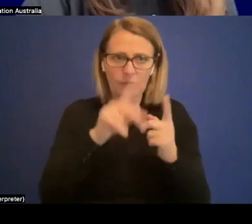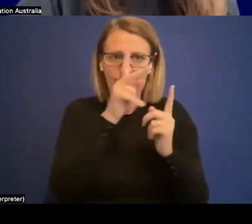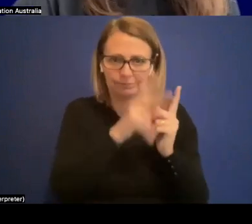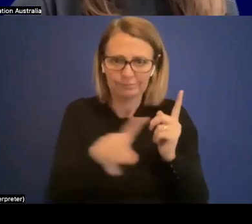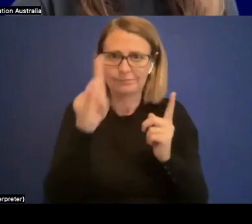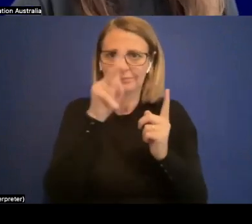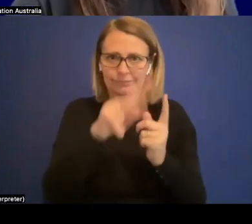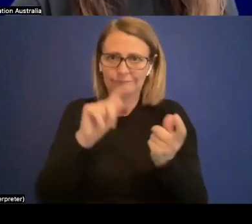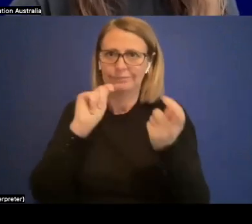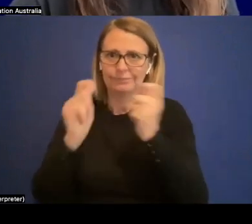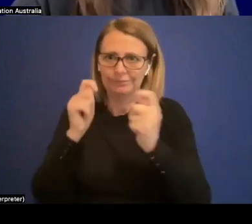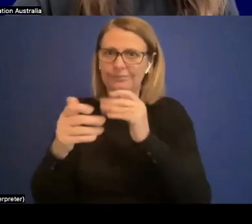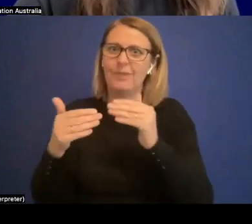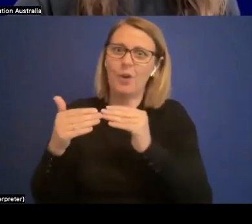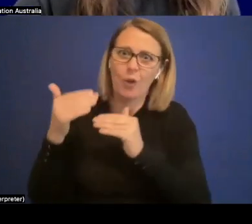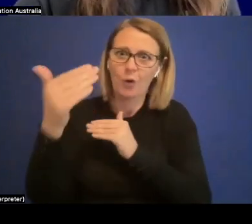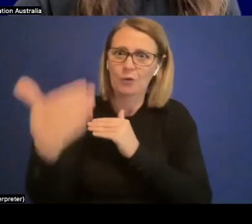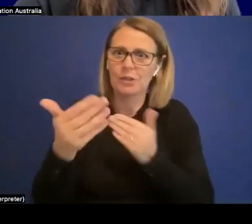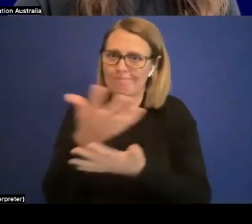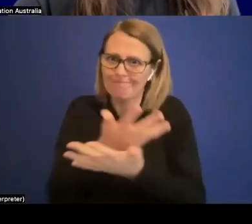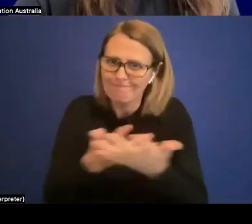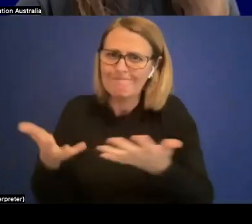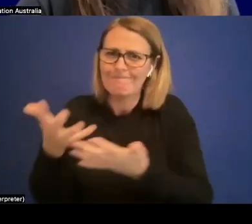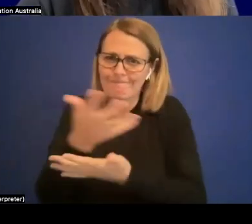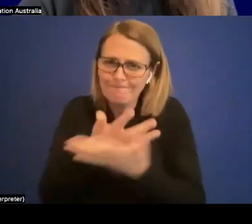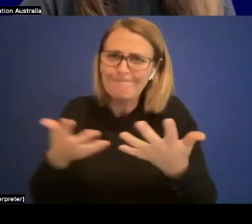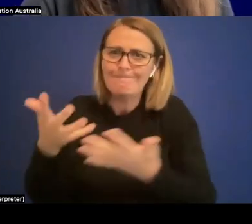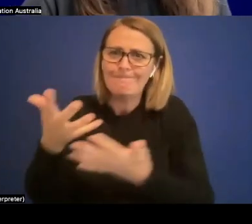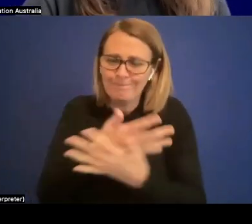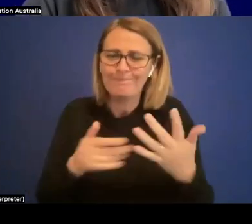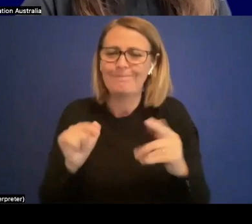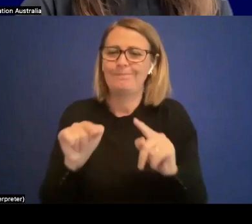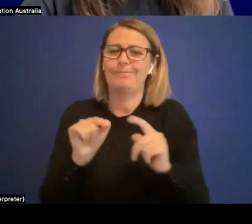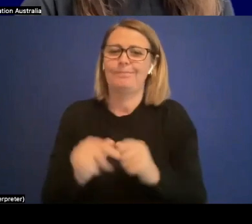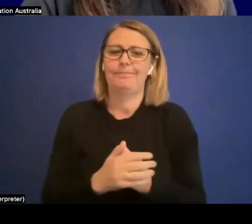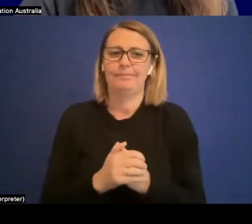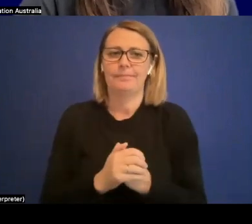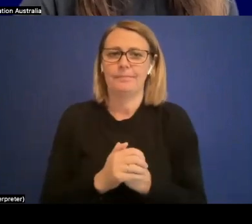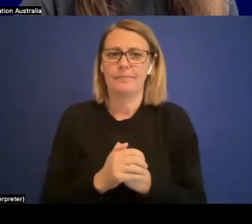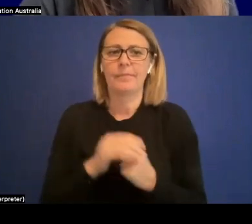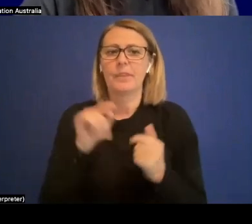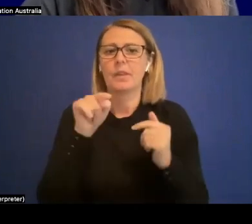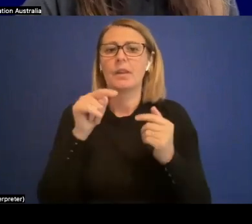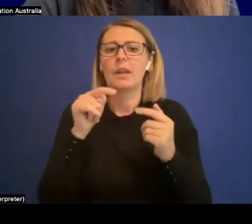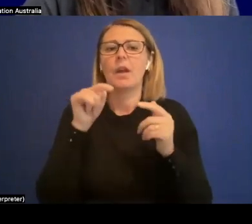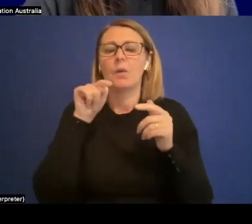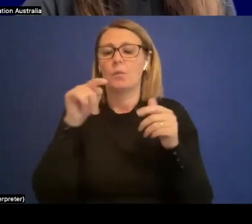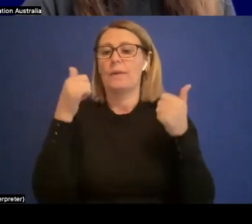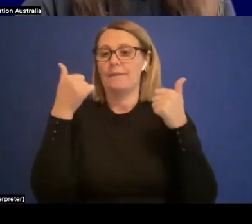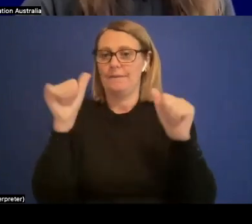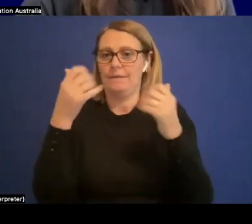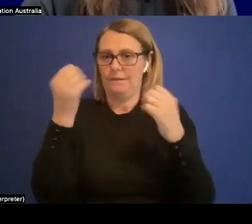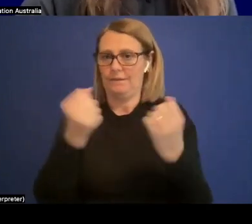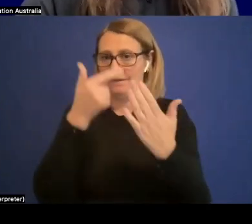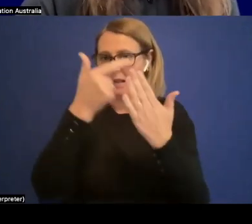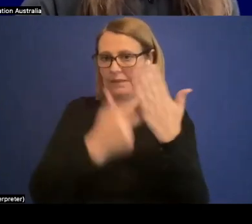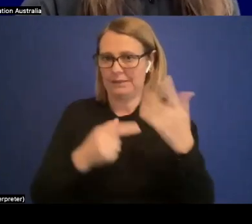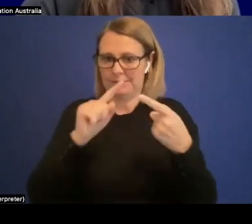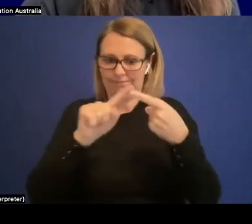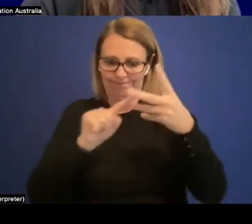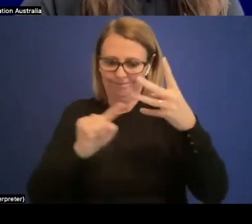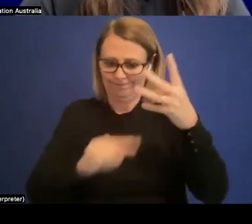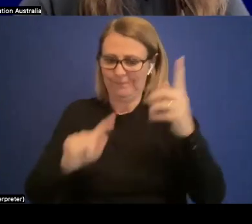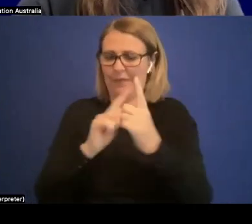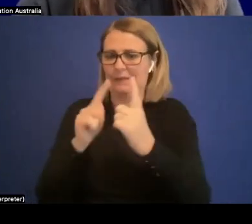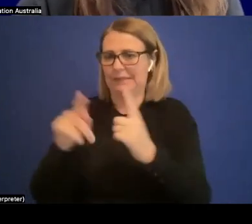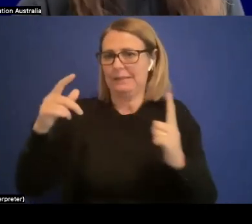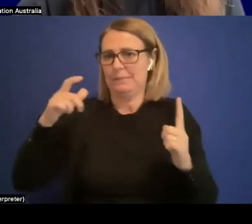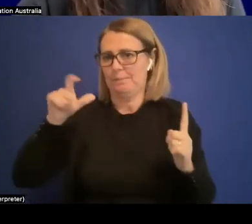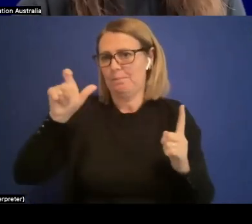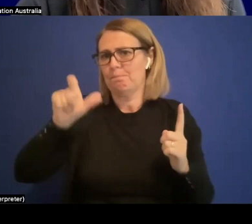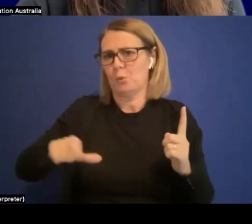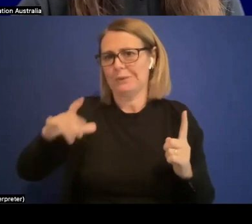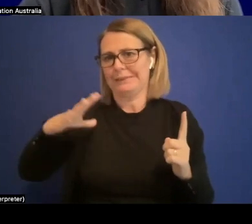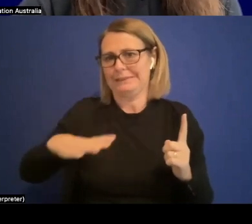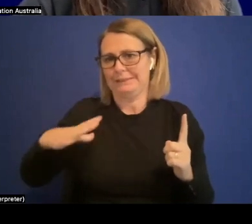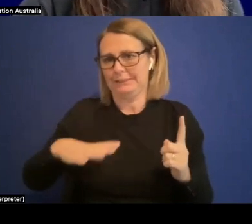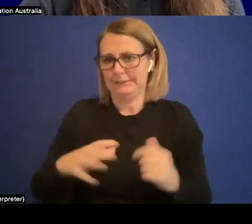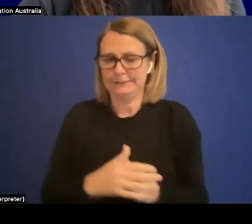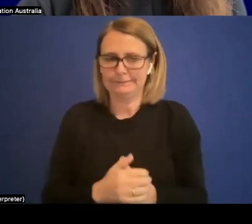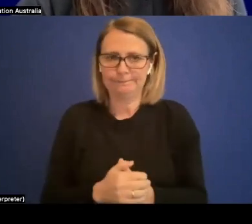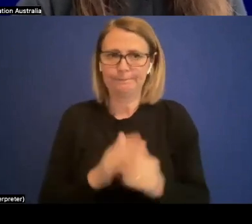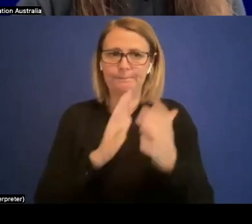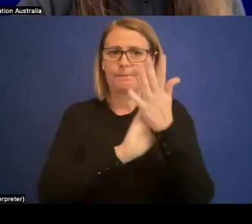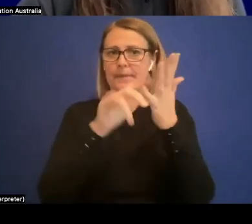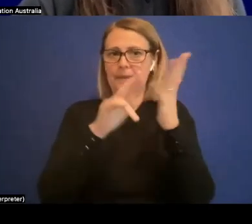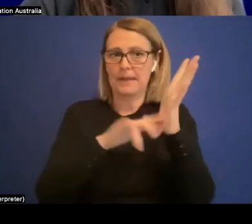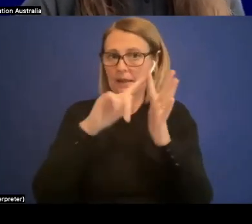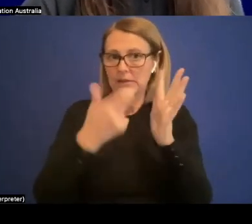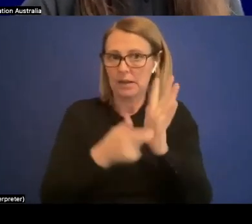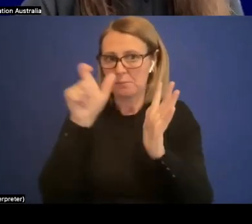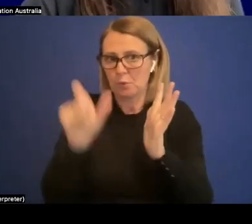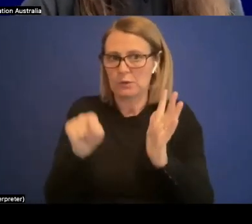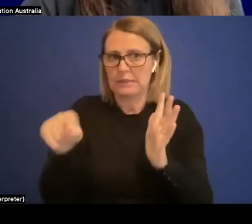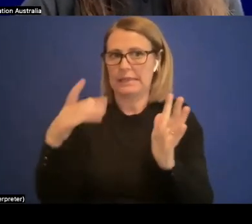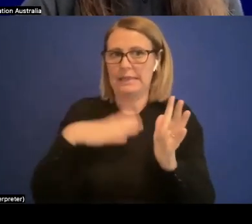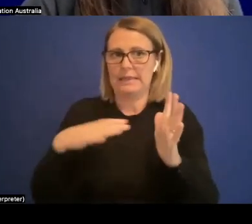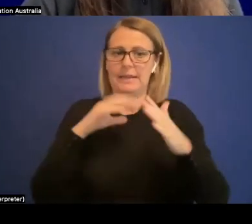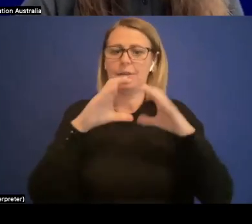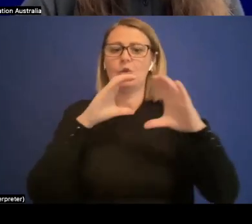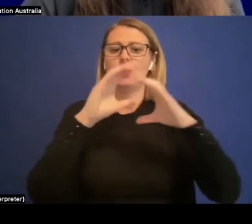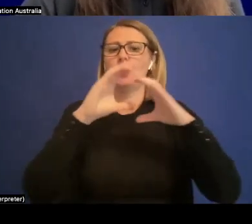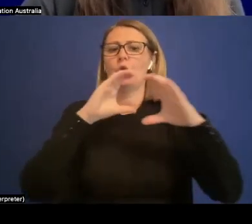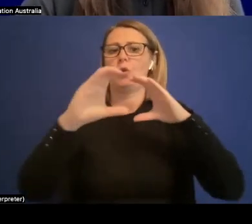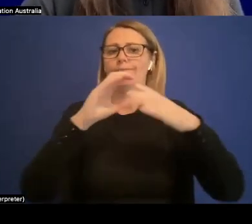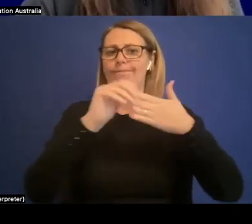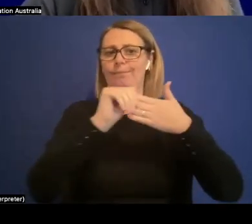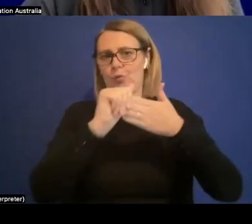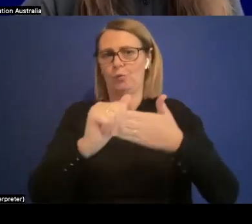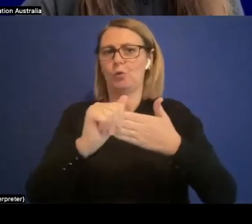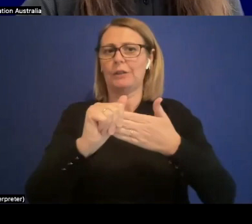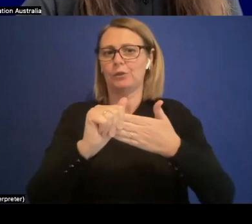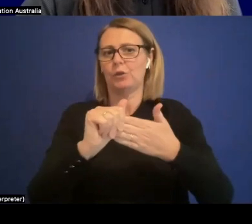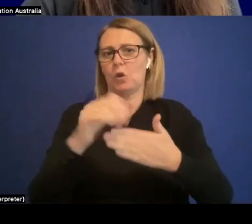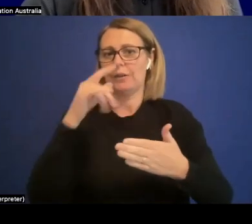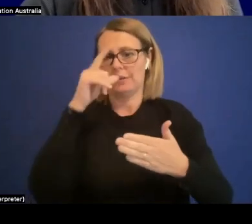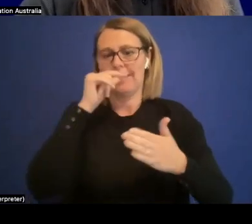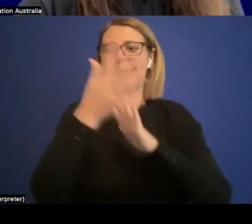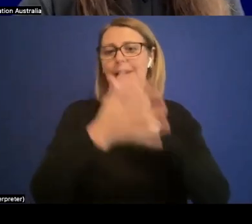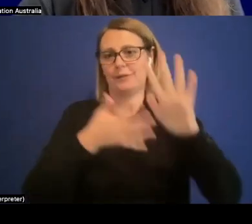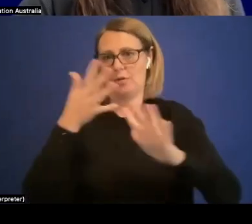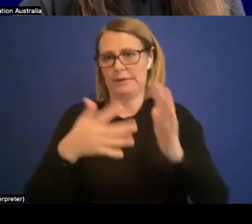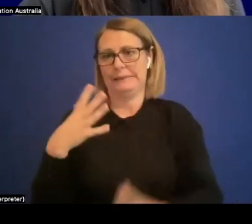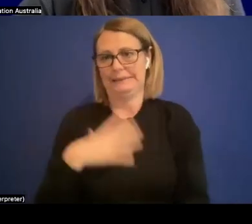long term and resulted in a list of needs. Hunter needed communication guides who signed.